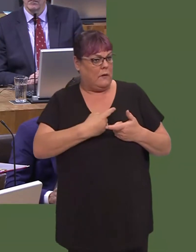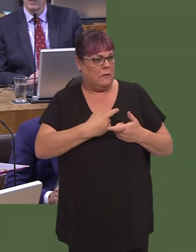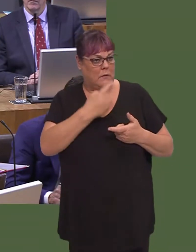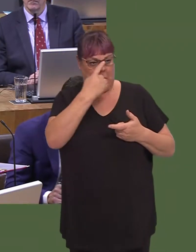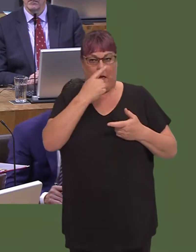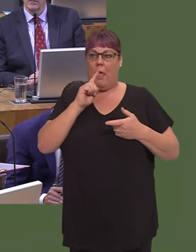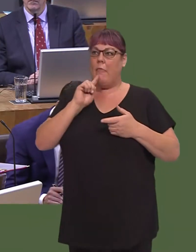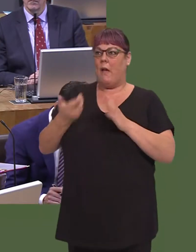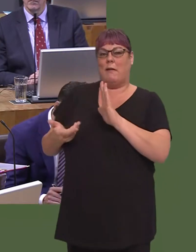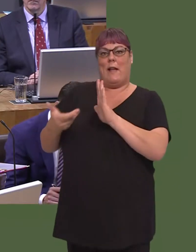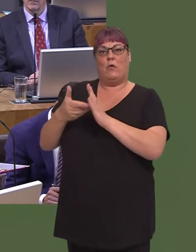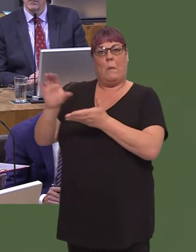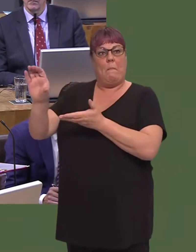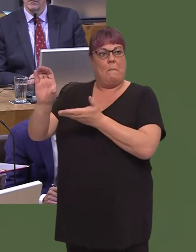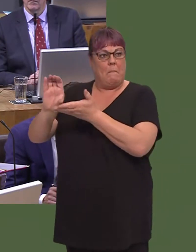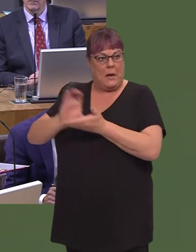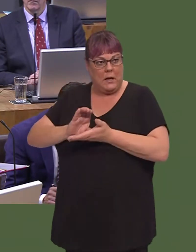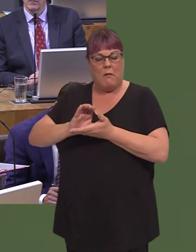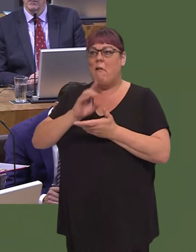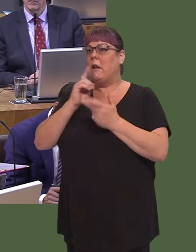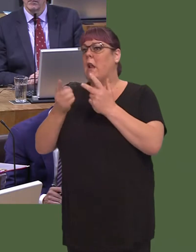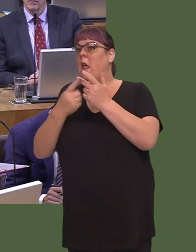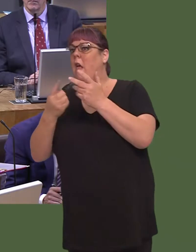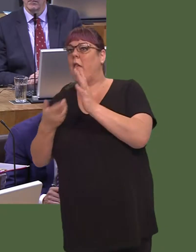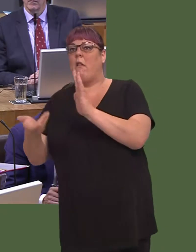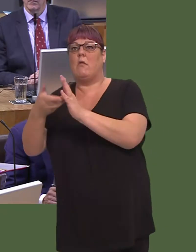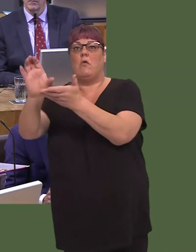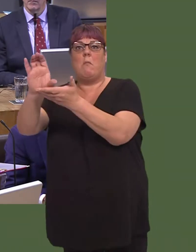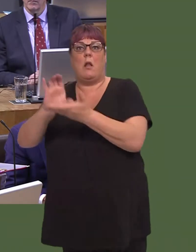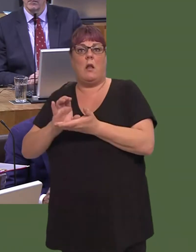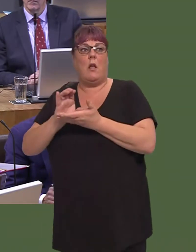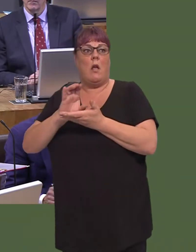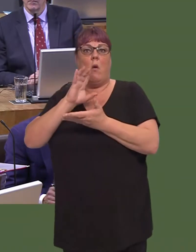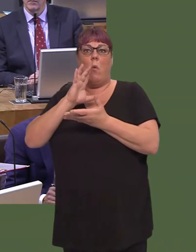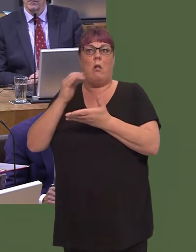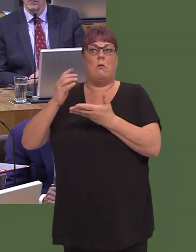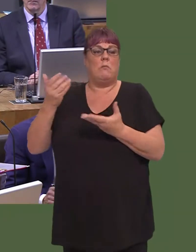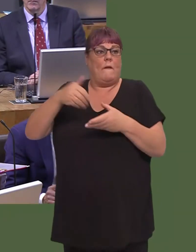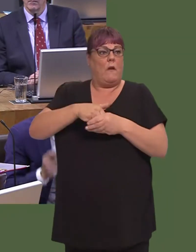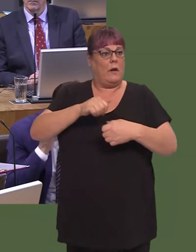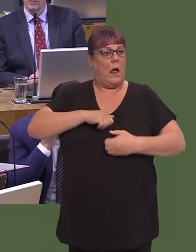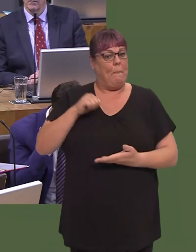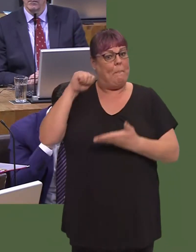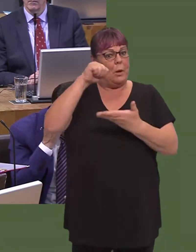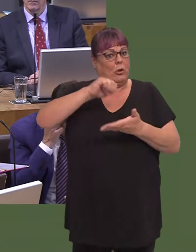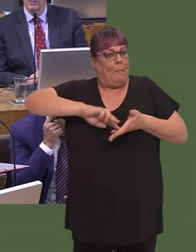Gareth Bennett AM: Now, to go back to what your Member said, your Member of the Public Accounts Committee, at the height of the timber fiasco, I quote: